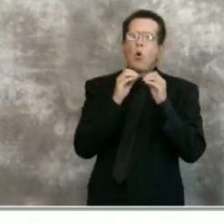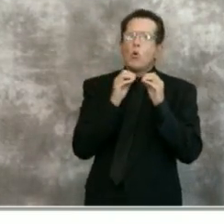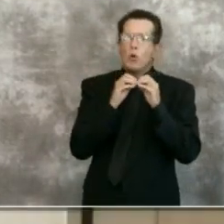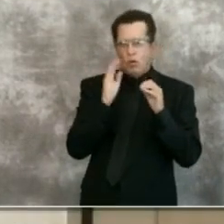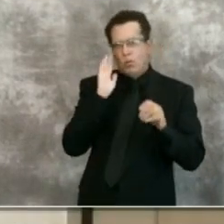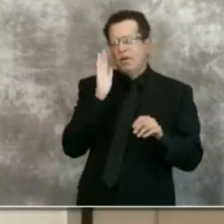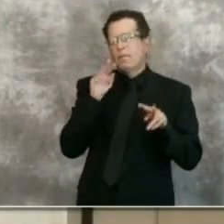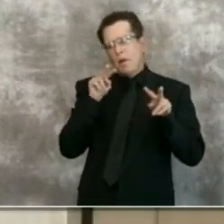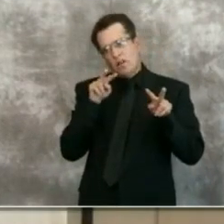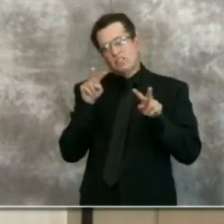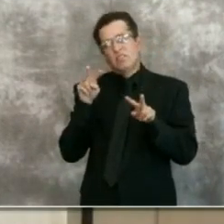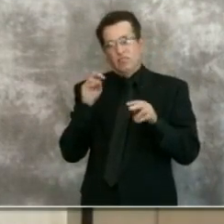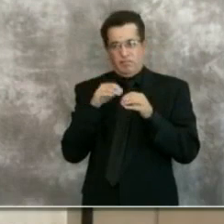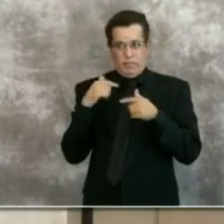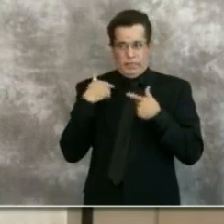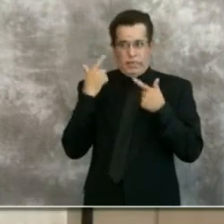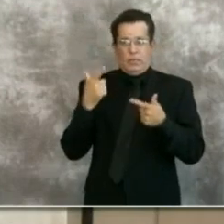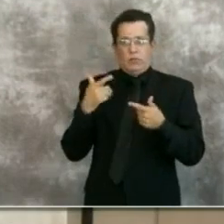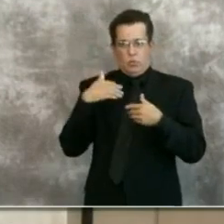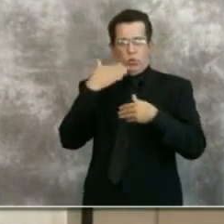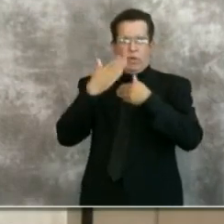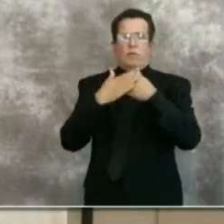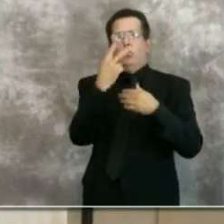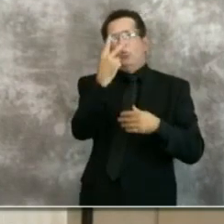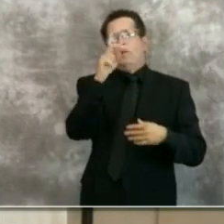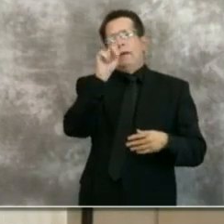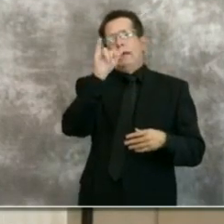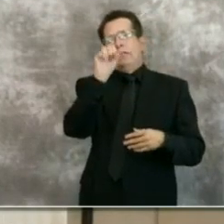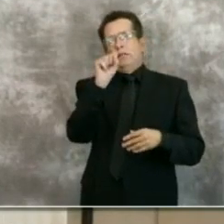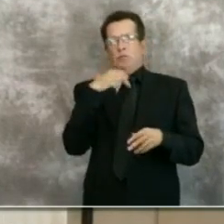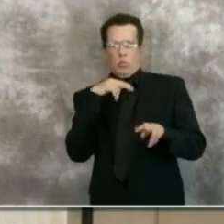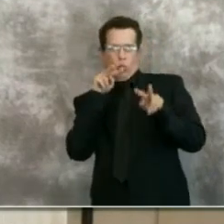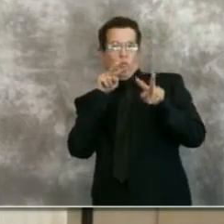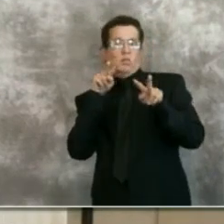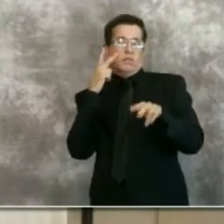THE 19 THERE ARE 5. SO. THERE APPEARS TO BE A DECREASING THERE, BUT WE WILL CONTINUE TO